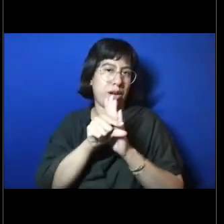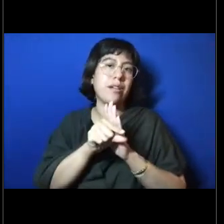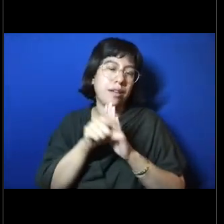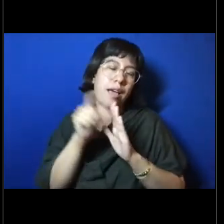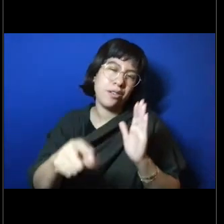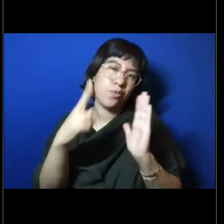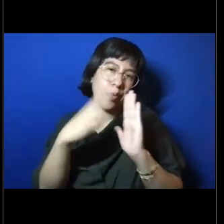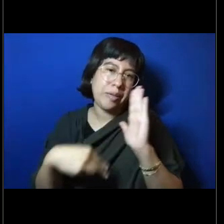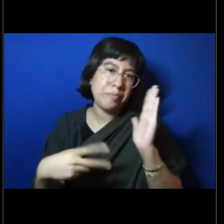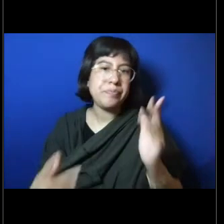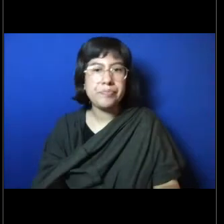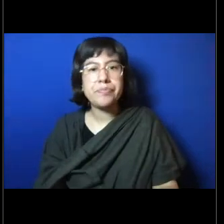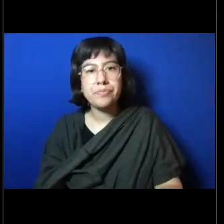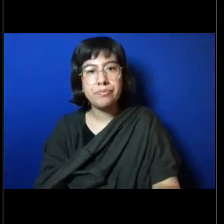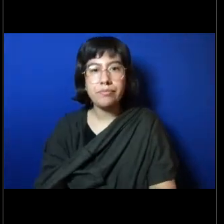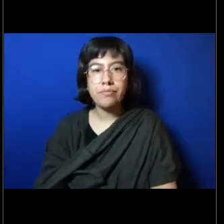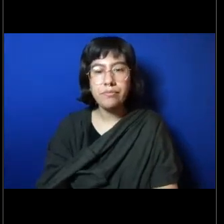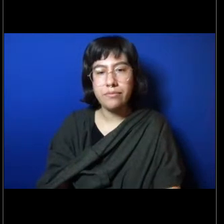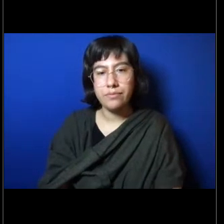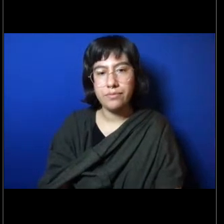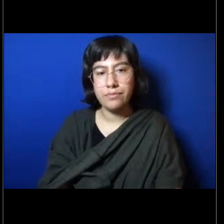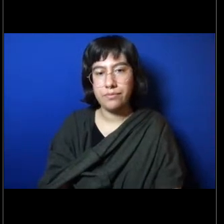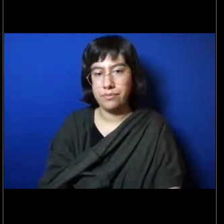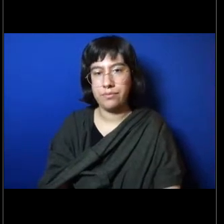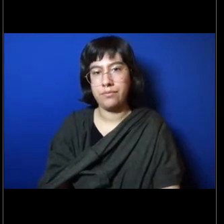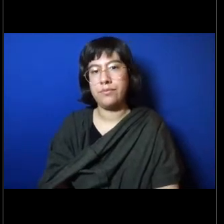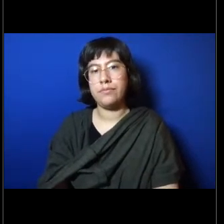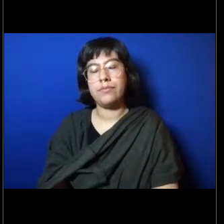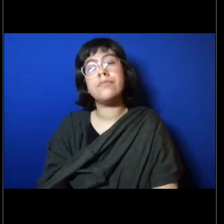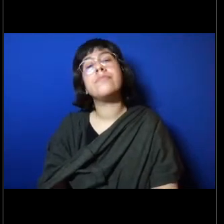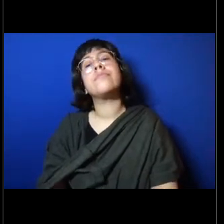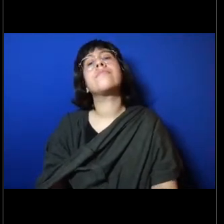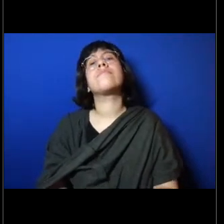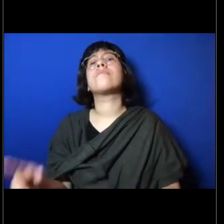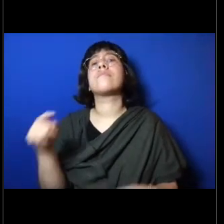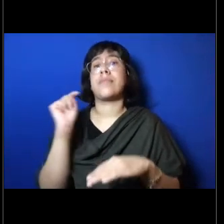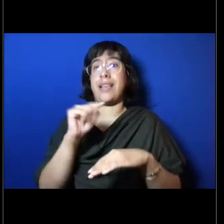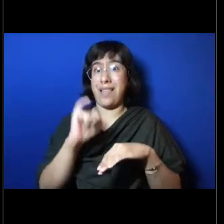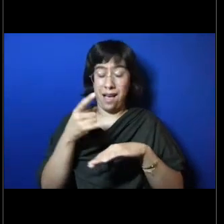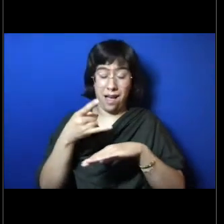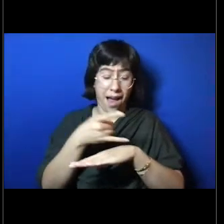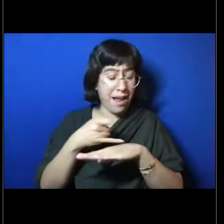Now on this Island, there were people that lived there for thousands of years